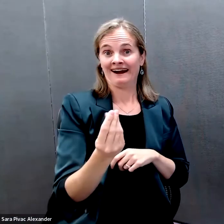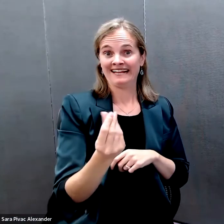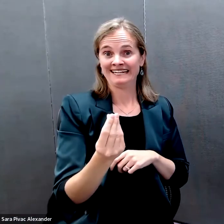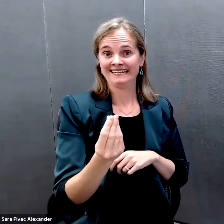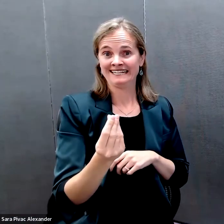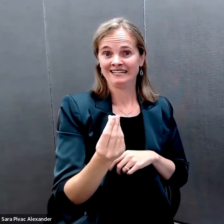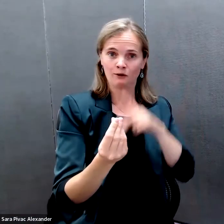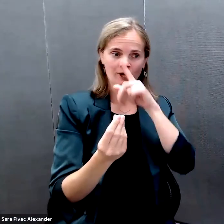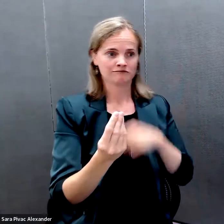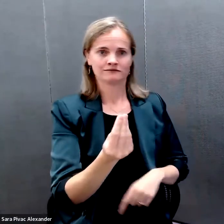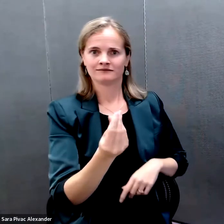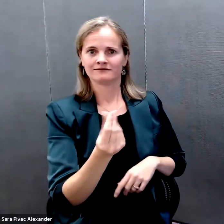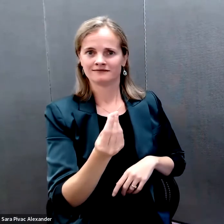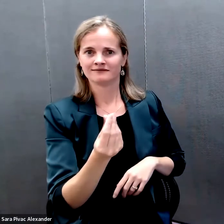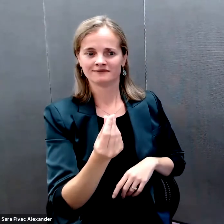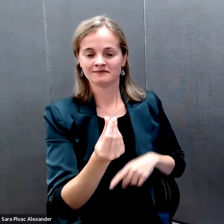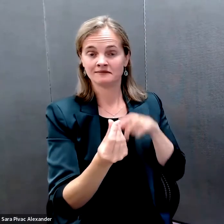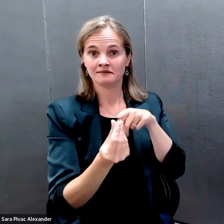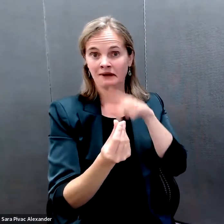but think about simple gestures like money this for money